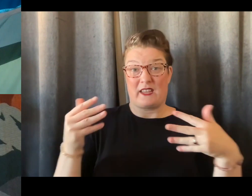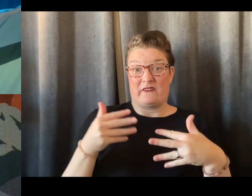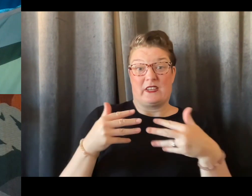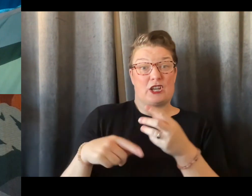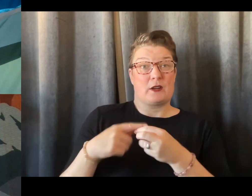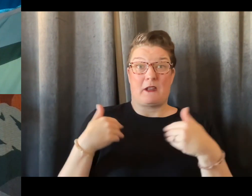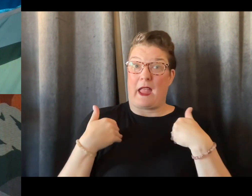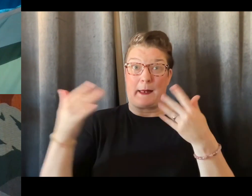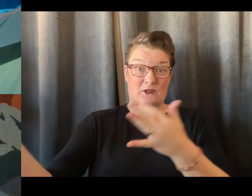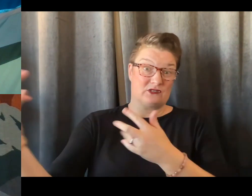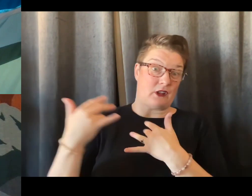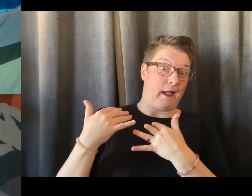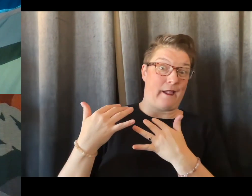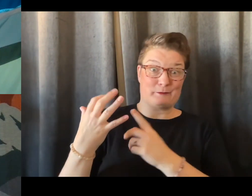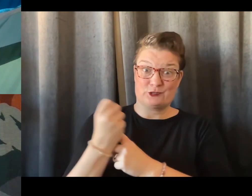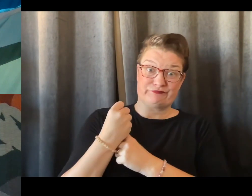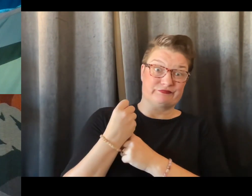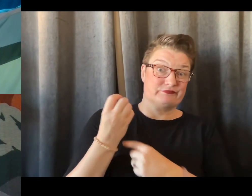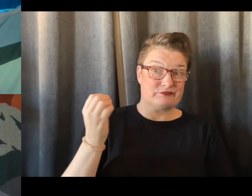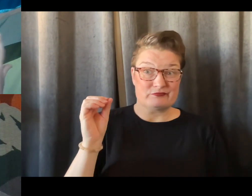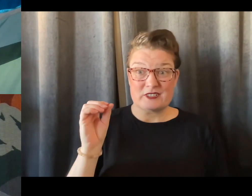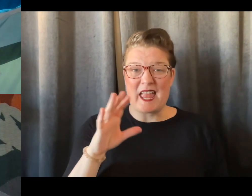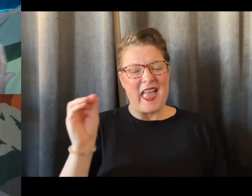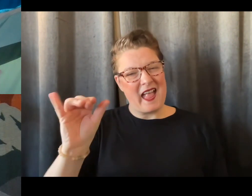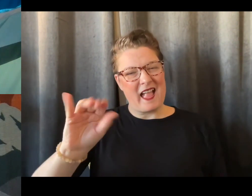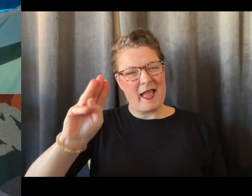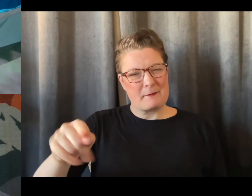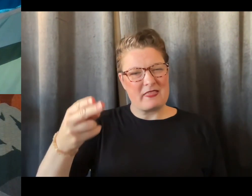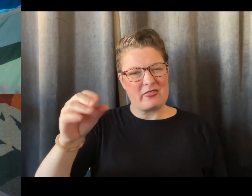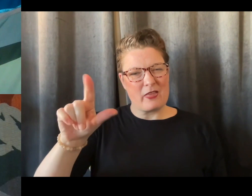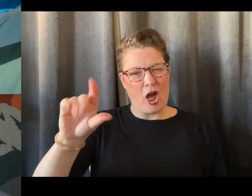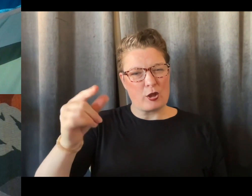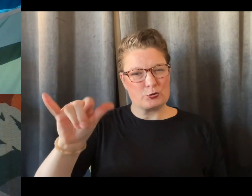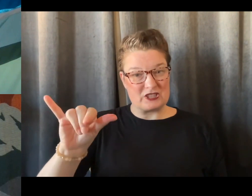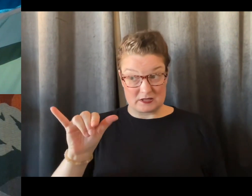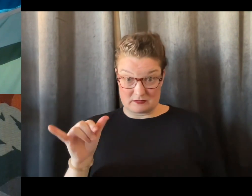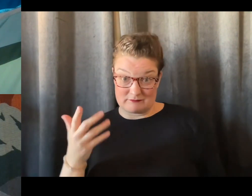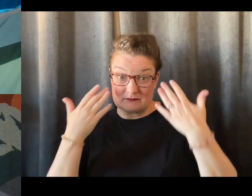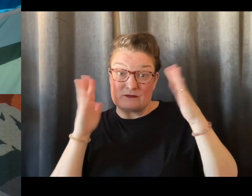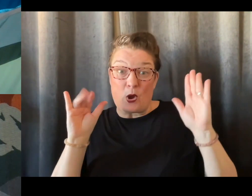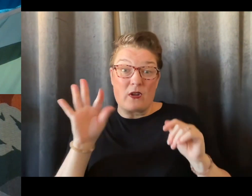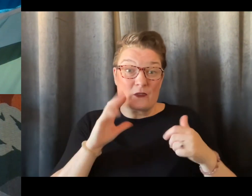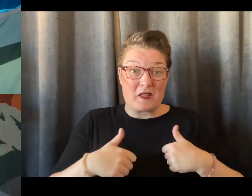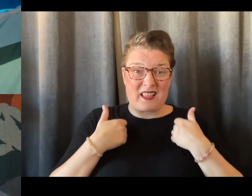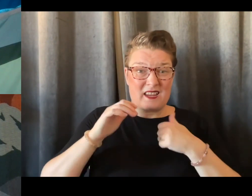coming to get you, or, and the mythology around, like, you don't know if you'll live or you'll die. Nomy: That sounds terrifying.